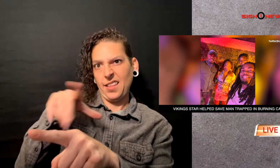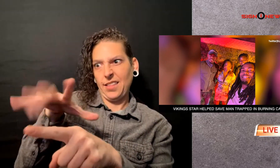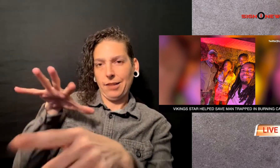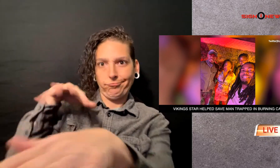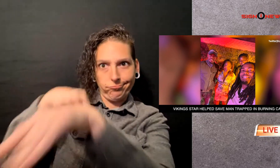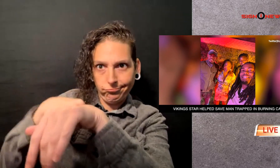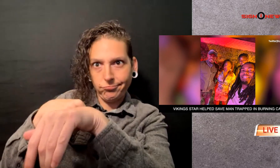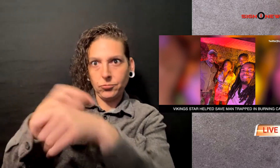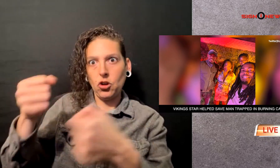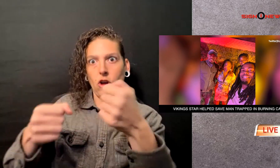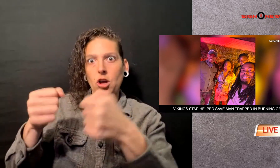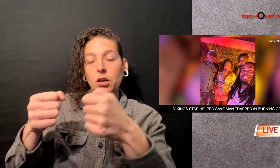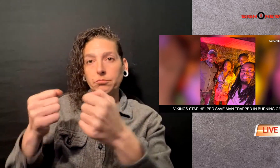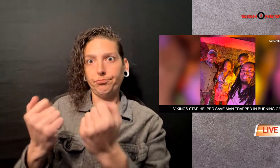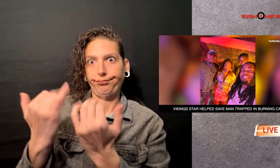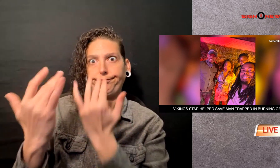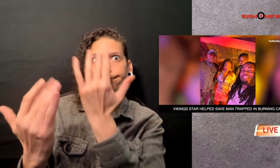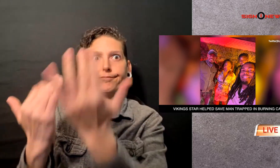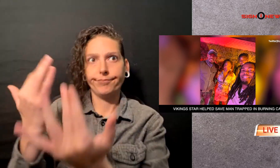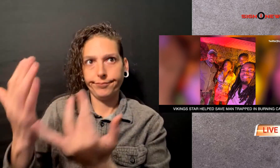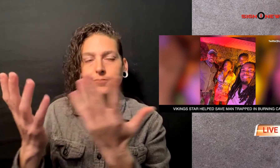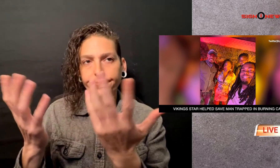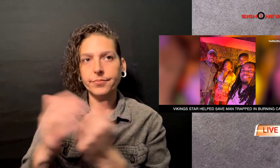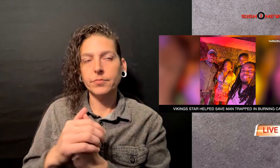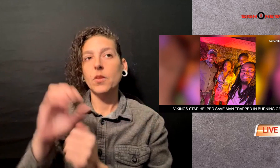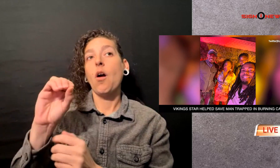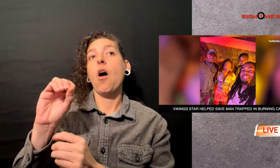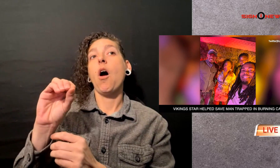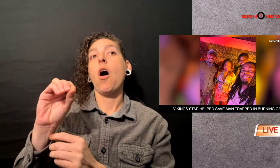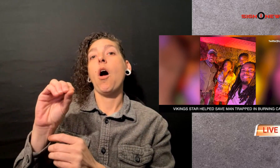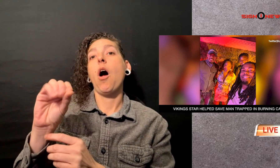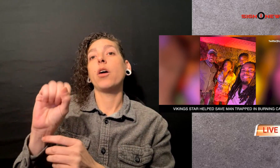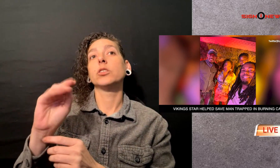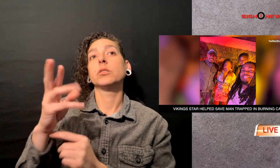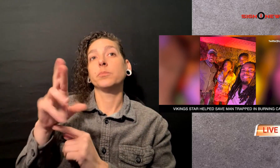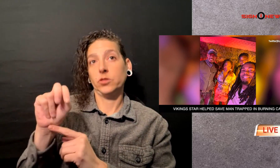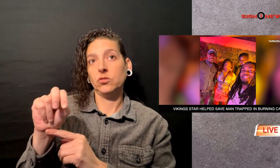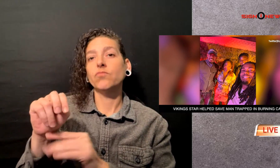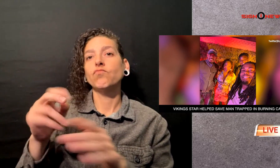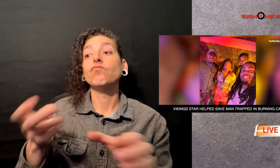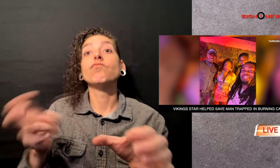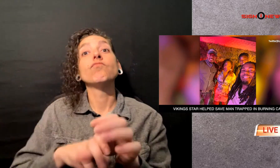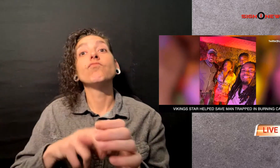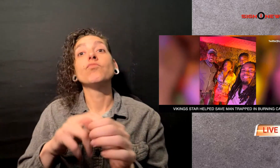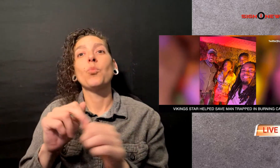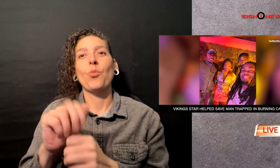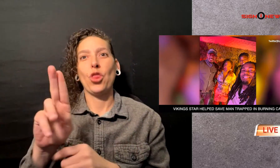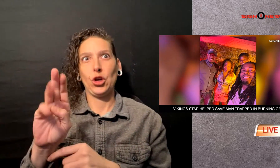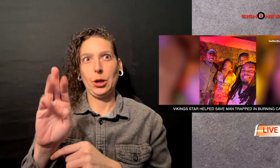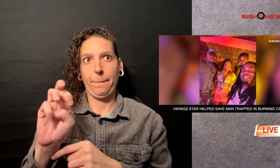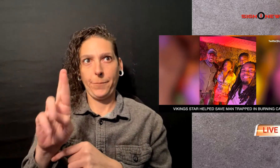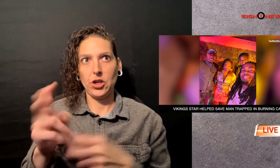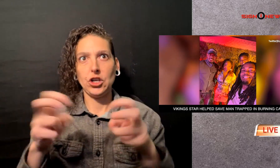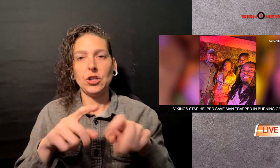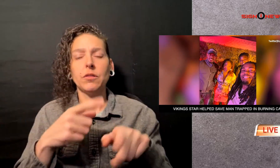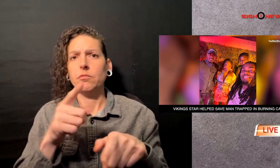vehicle crashed and went up in flames Osborn was riding in an Uber when he spotted the accident